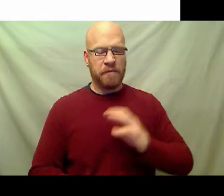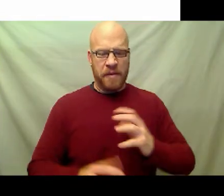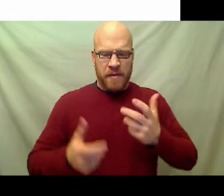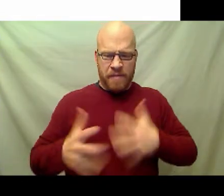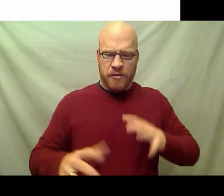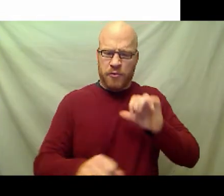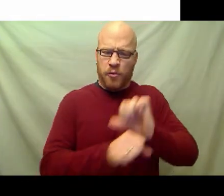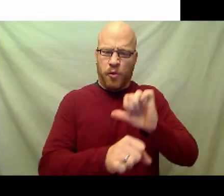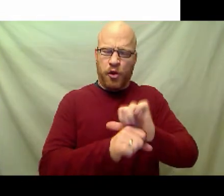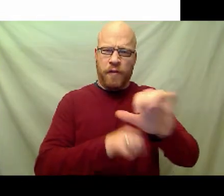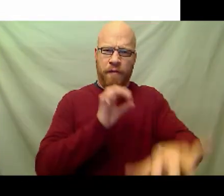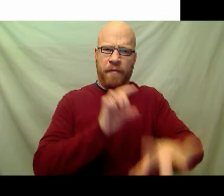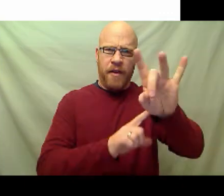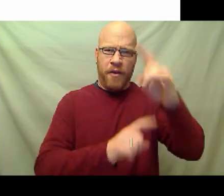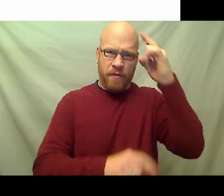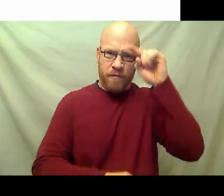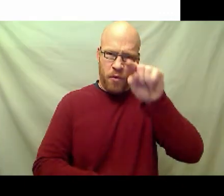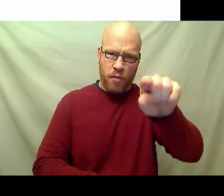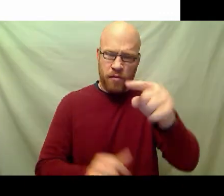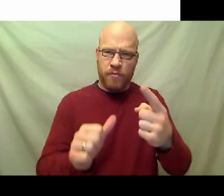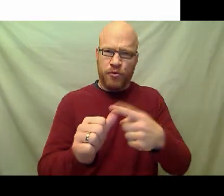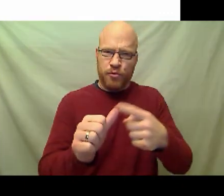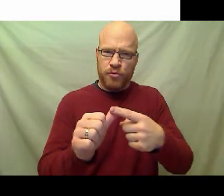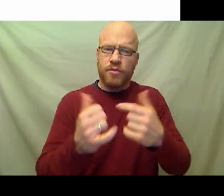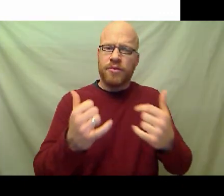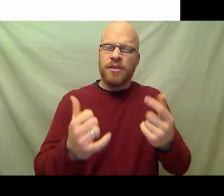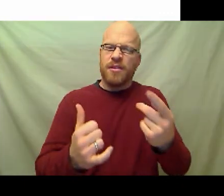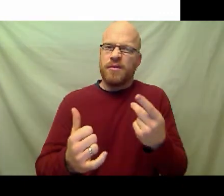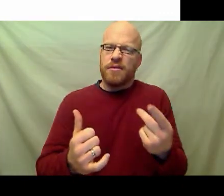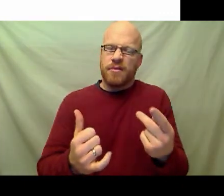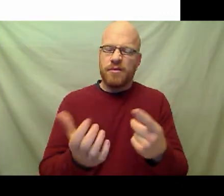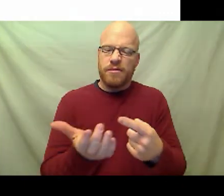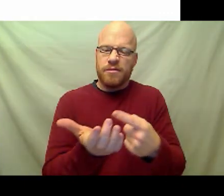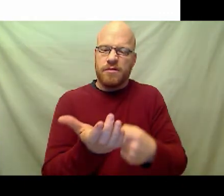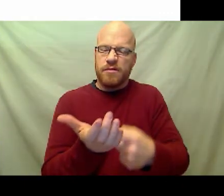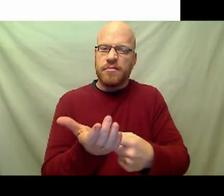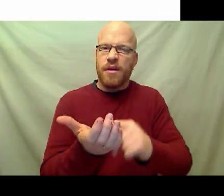I've given you the greatest common factor, the GCF.